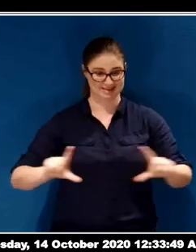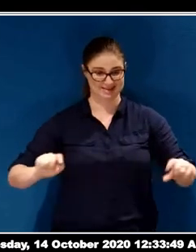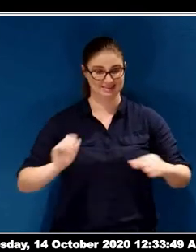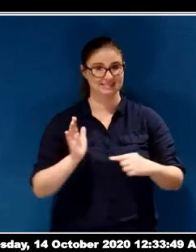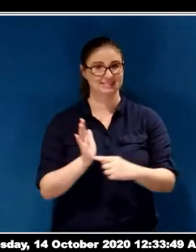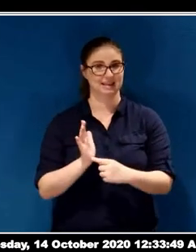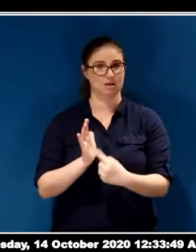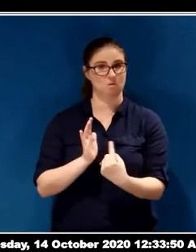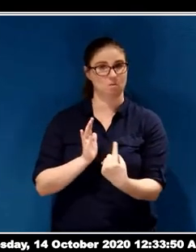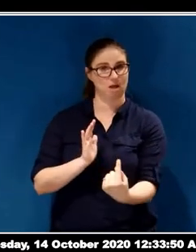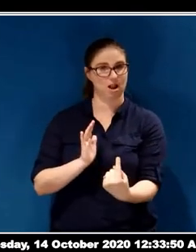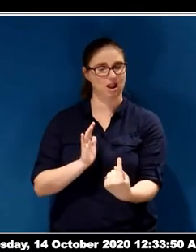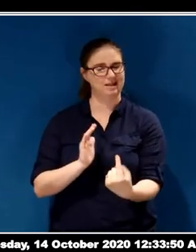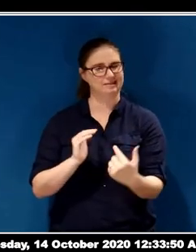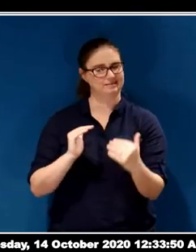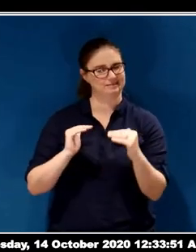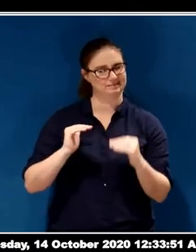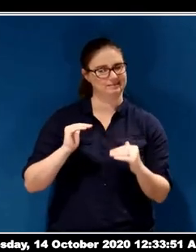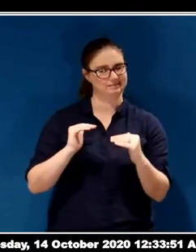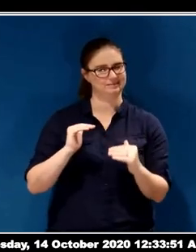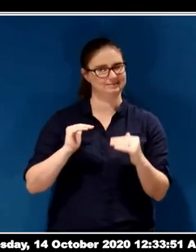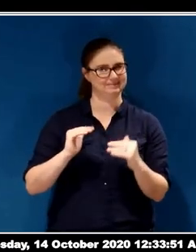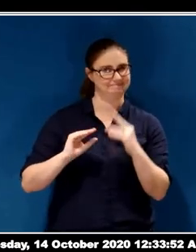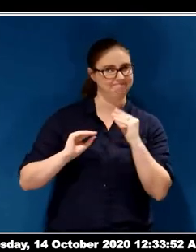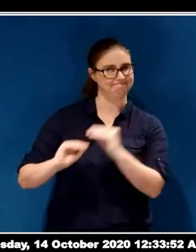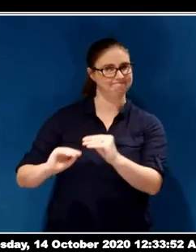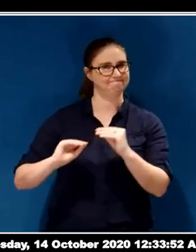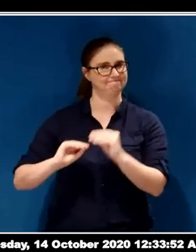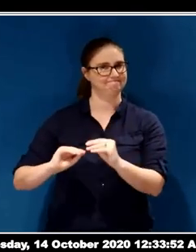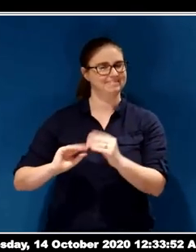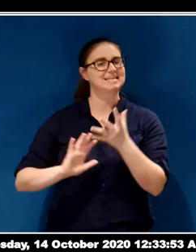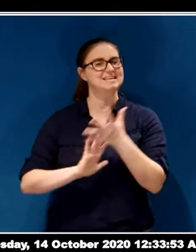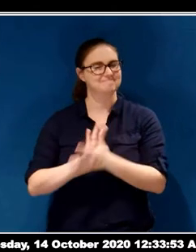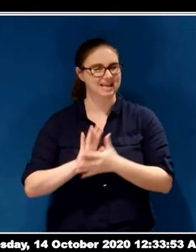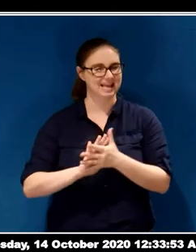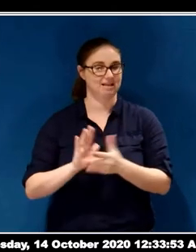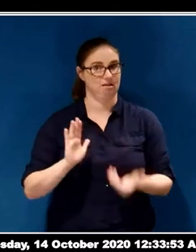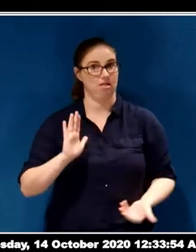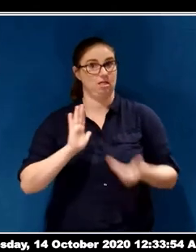This entire framework rests on high-quality proactive preventative